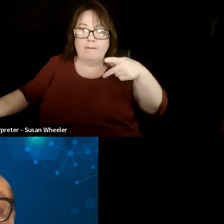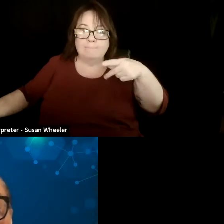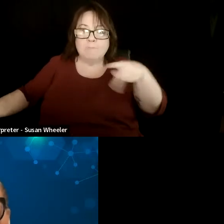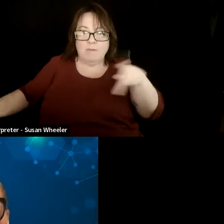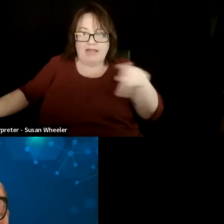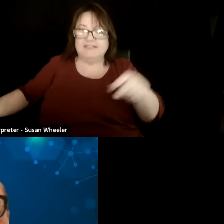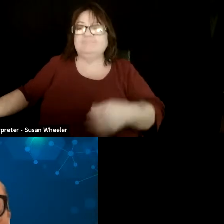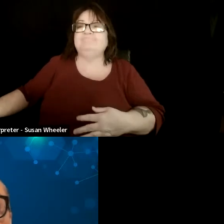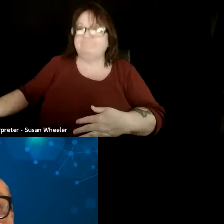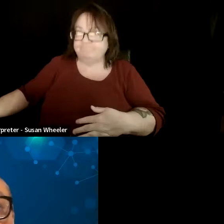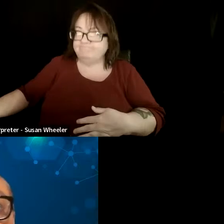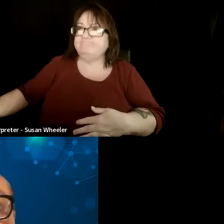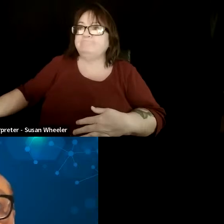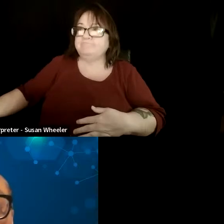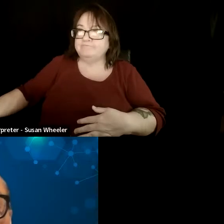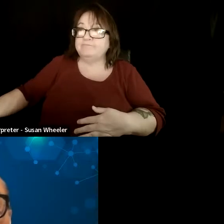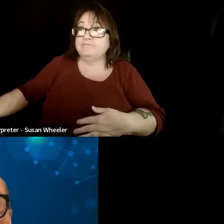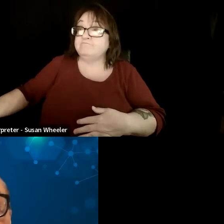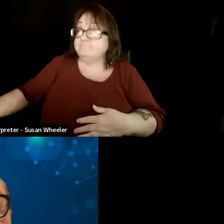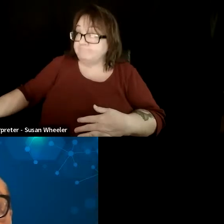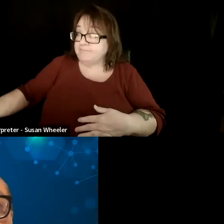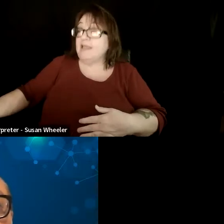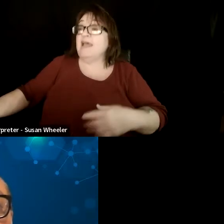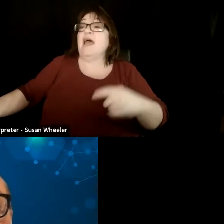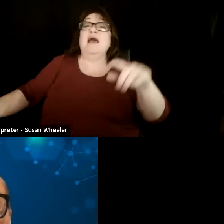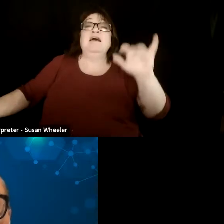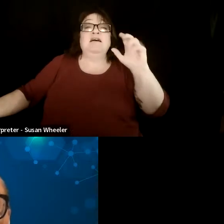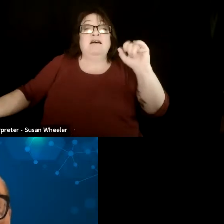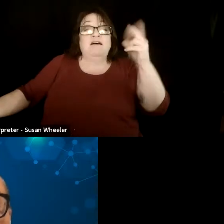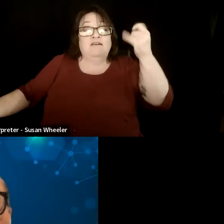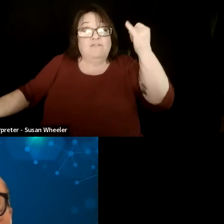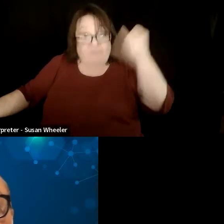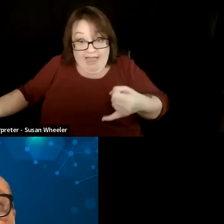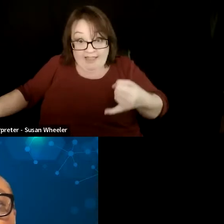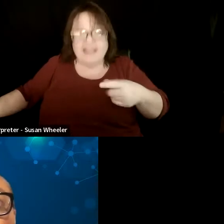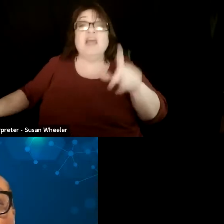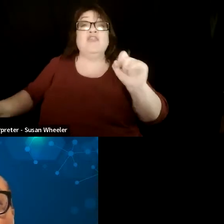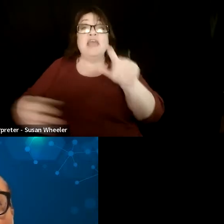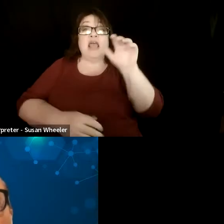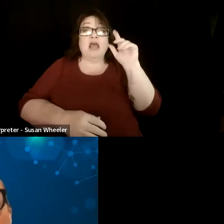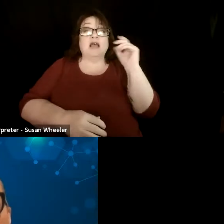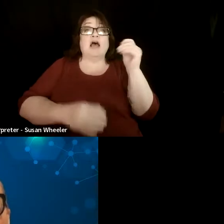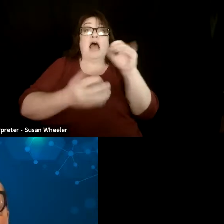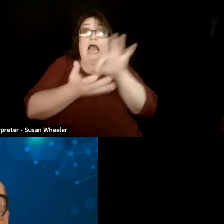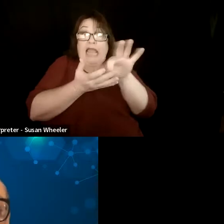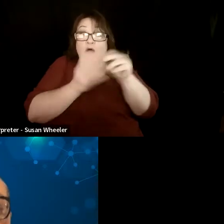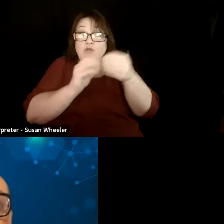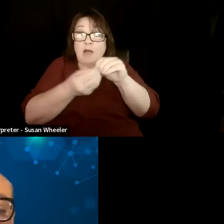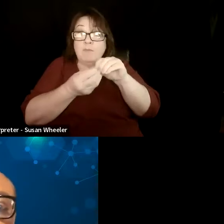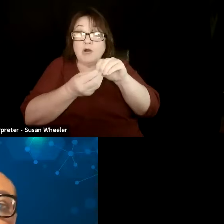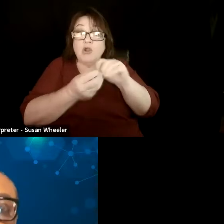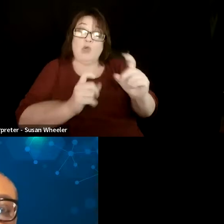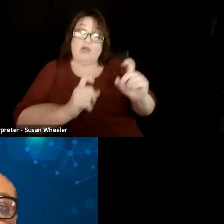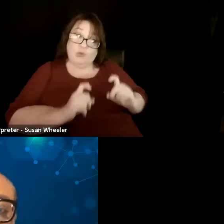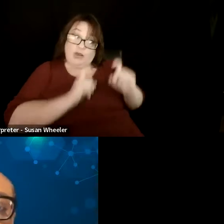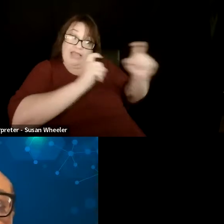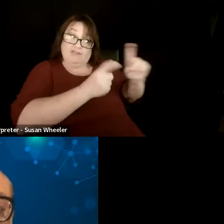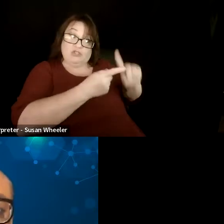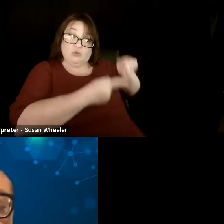And of course, finally you'll have to provide the actual Coogan account number to the employer so they can actually make that deduction